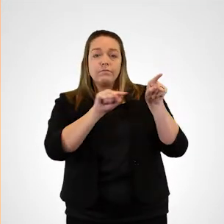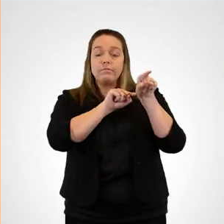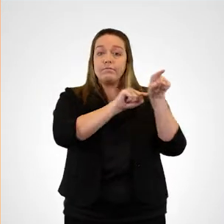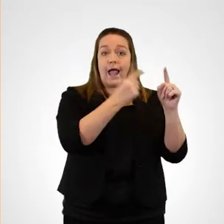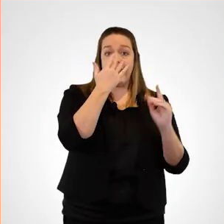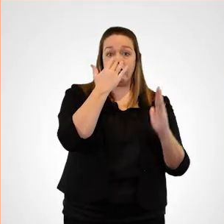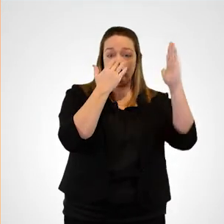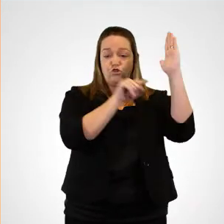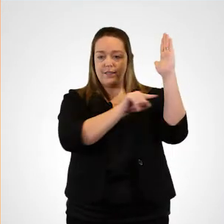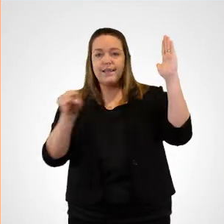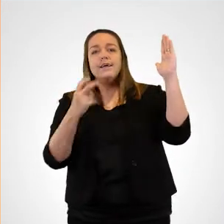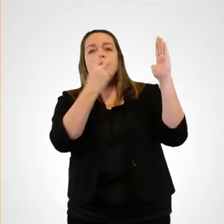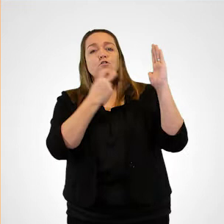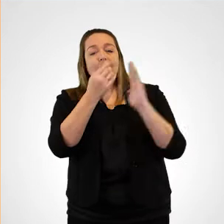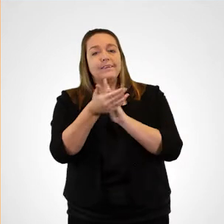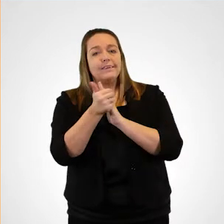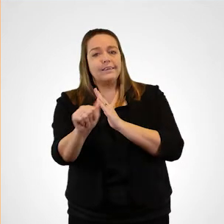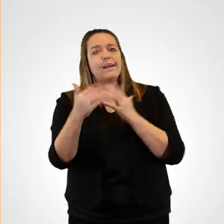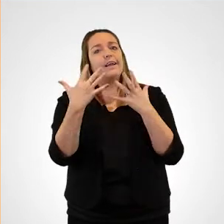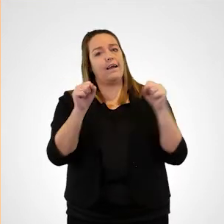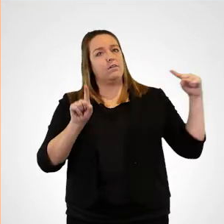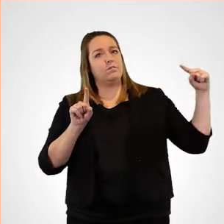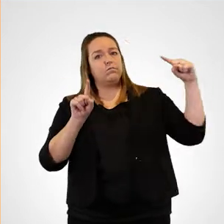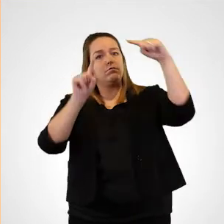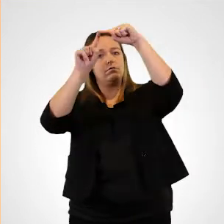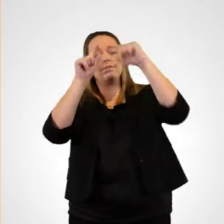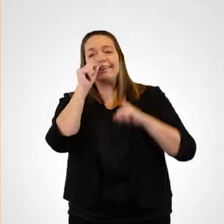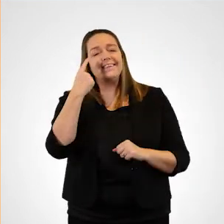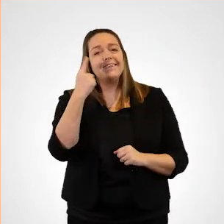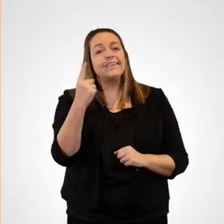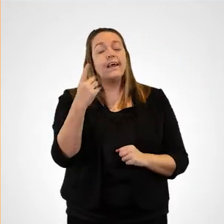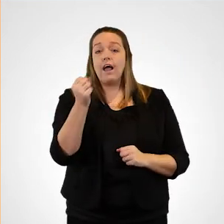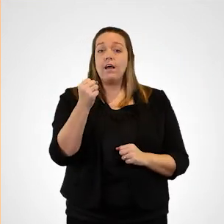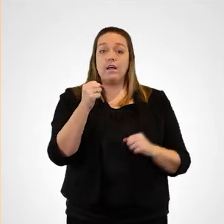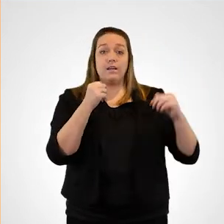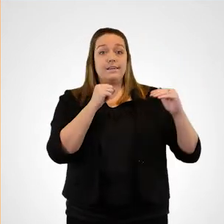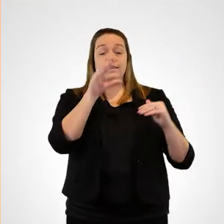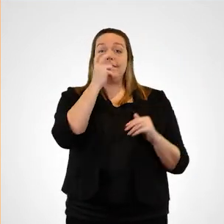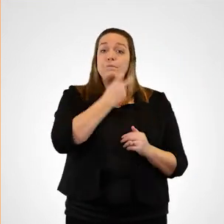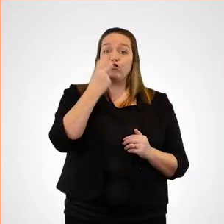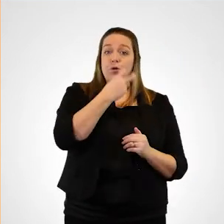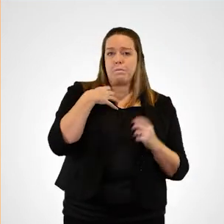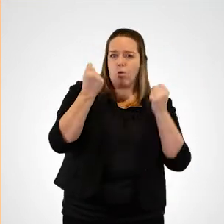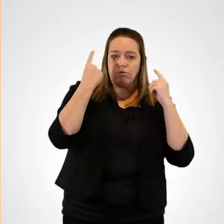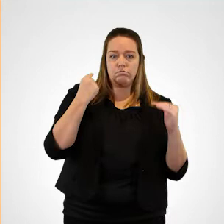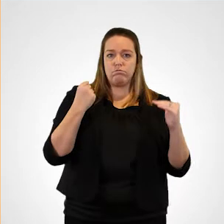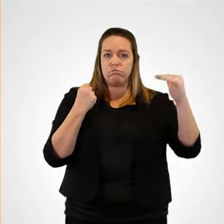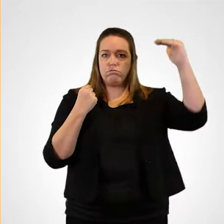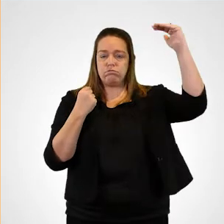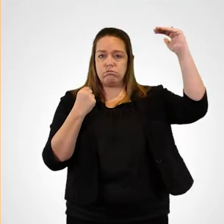in fact there's quite a positive correlation because you can see there's speechreading increasing, there's chronological increasing,